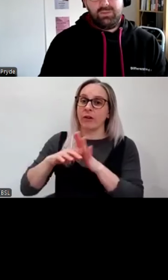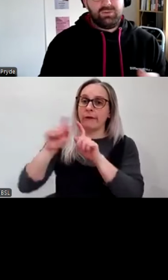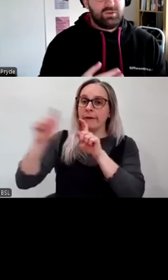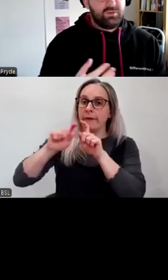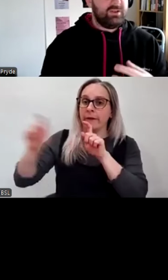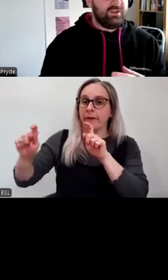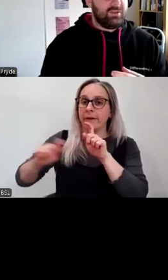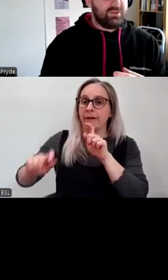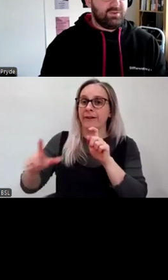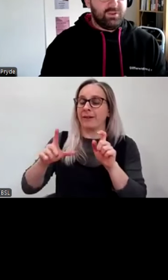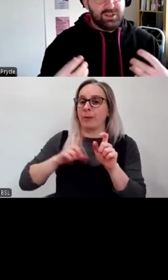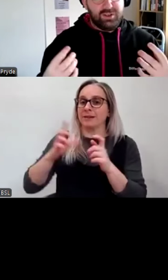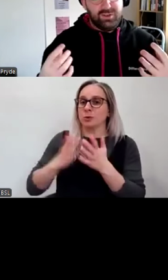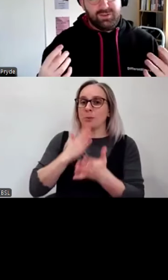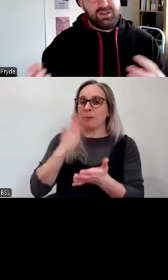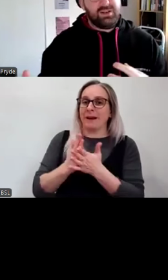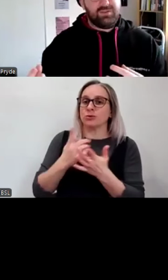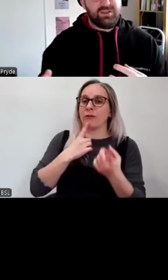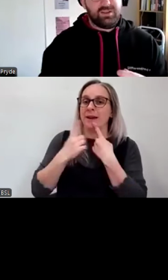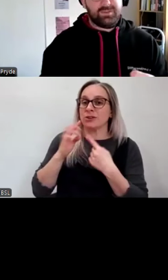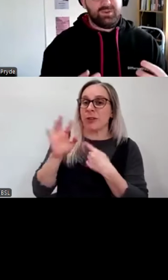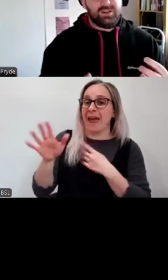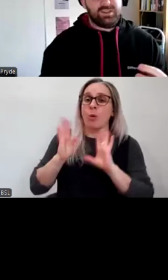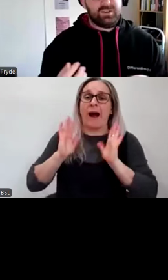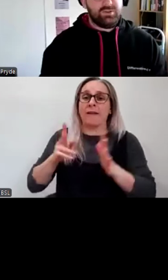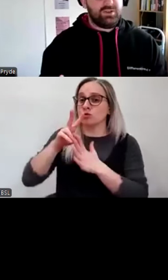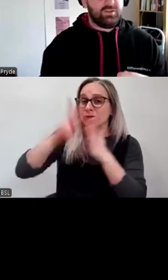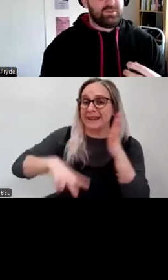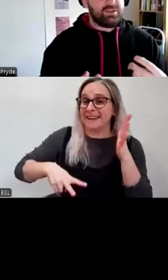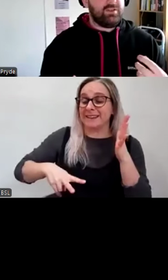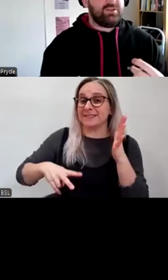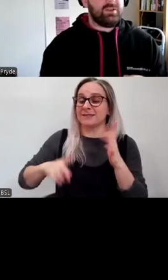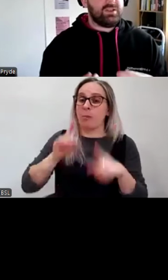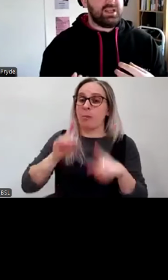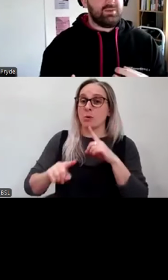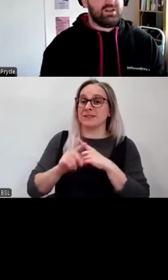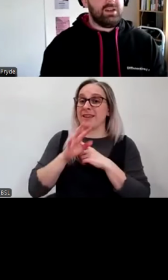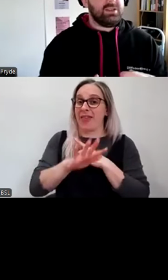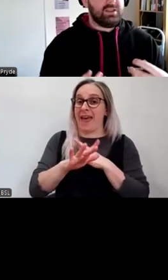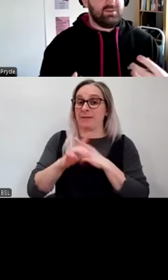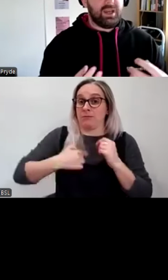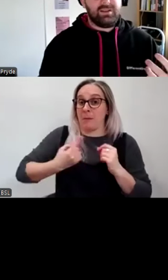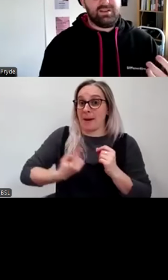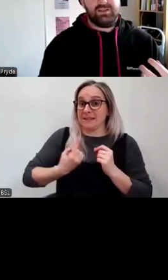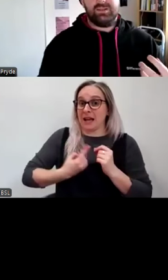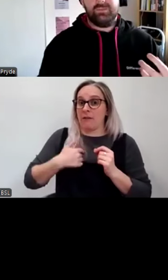I will run over everything. Don't feel like you have to read everything. It's more there as a visual cue for myself. If I stammer, I can easily come back to things.